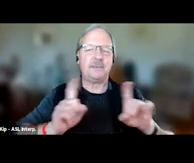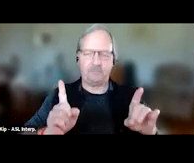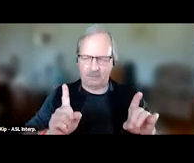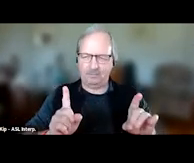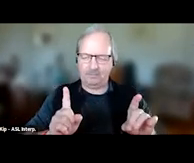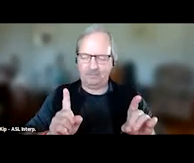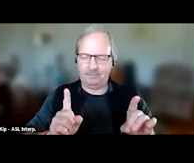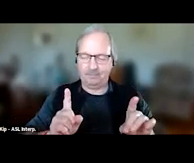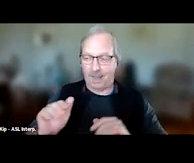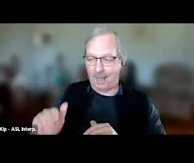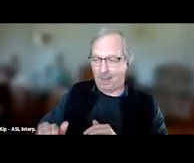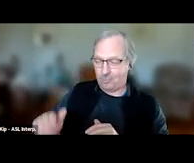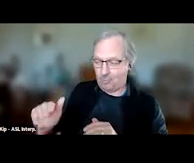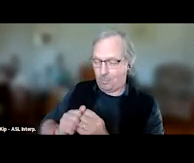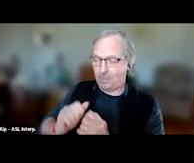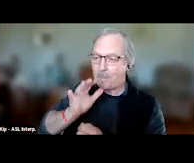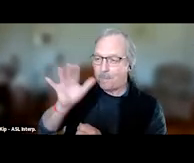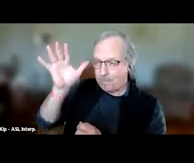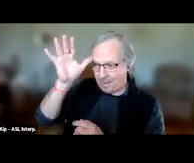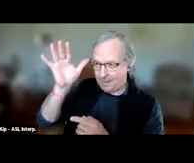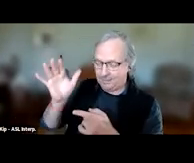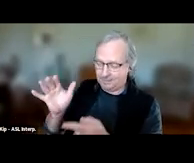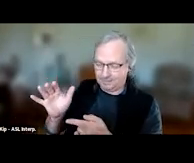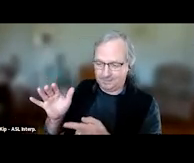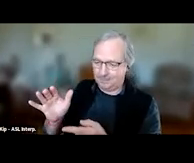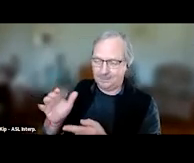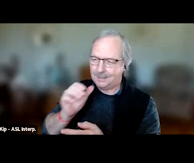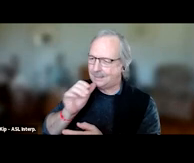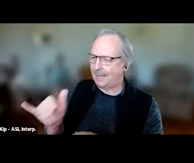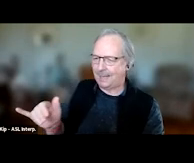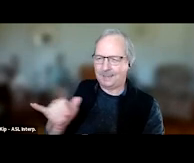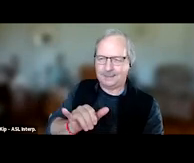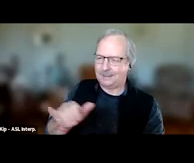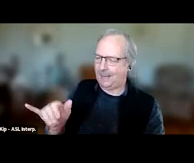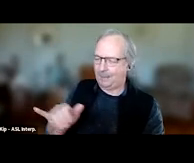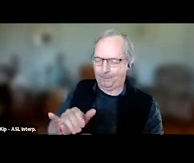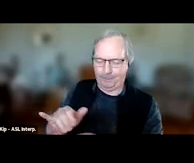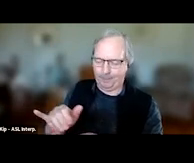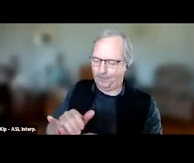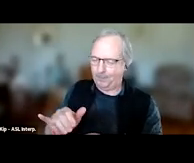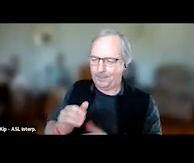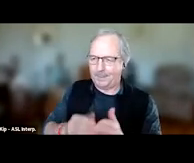You know, I grew up with my parents with it, but it's not the same, mine is not the same. Somebody else is not the same.